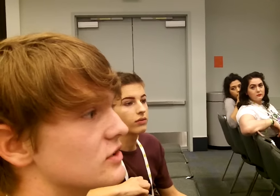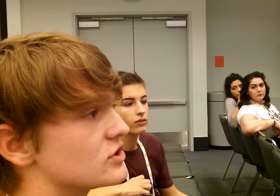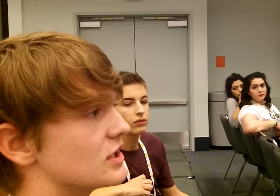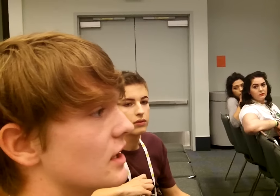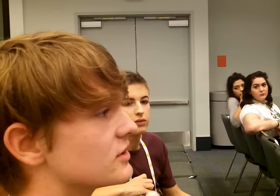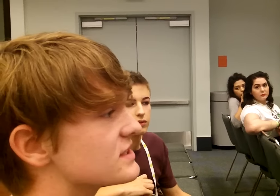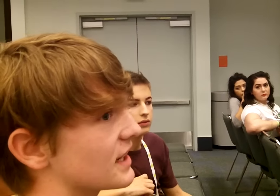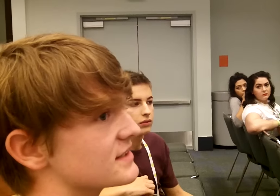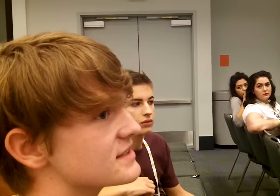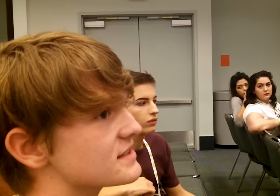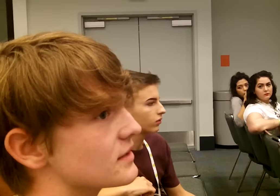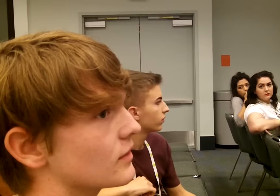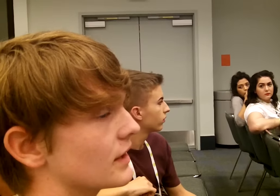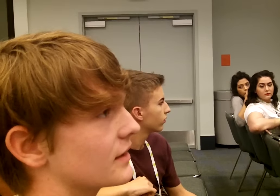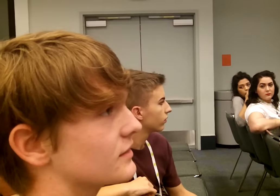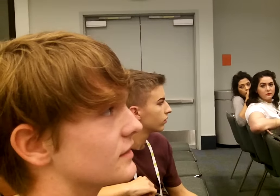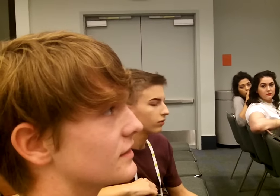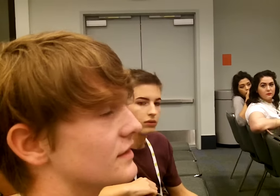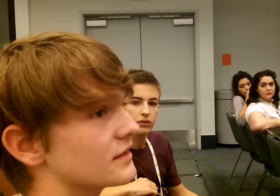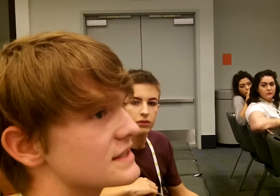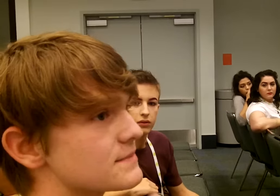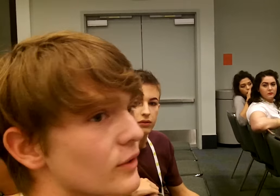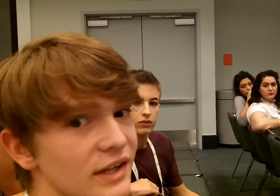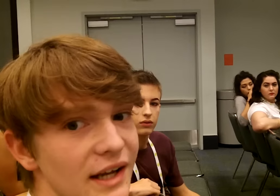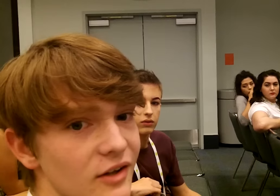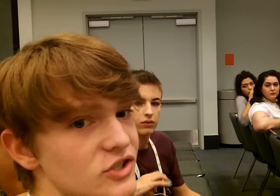and she understands spoken English